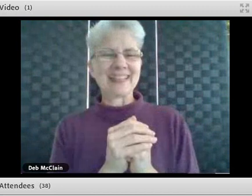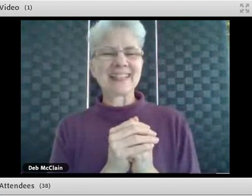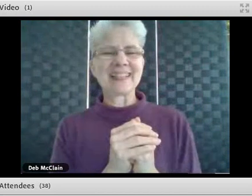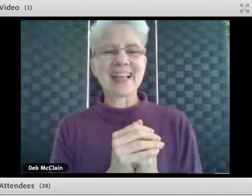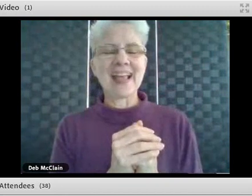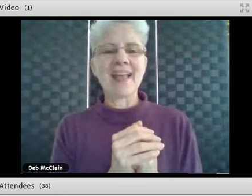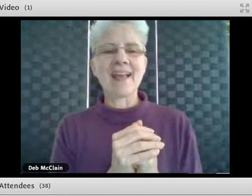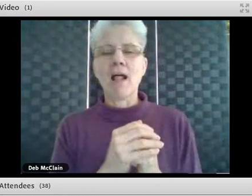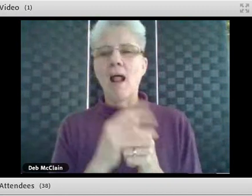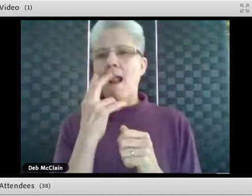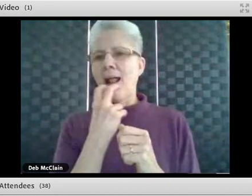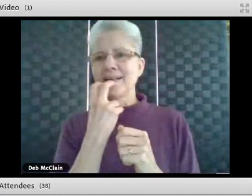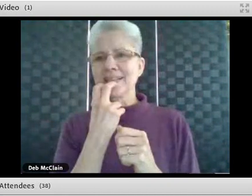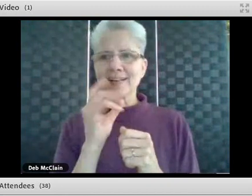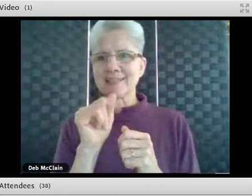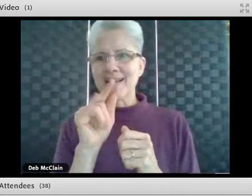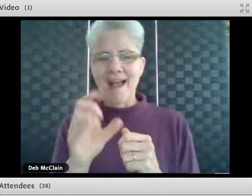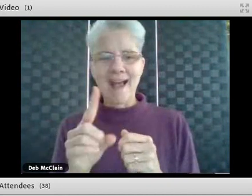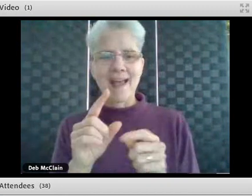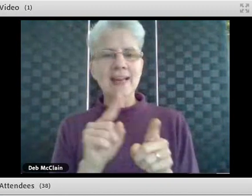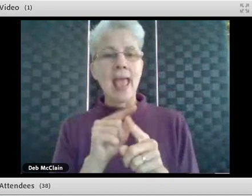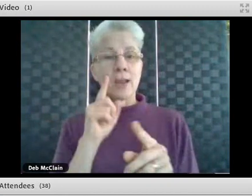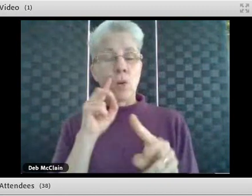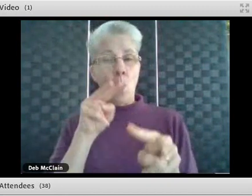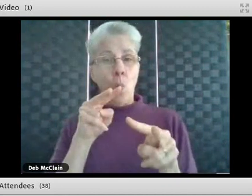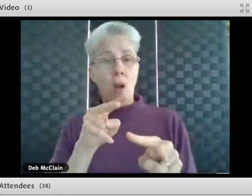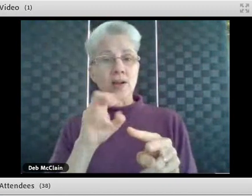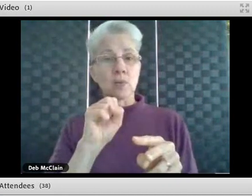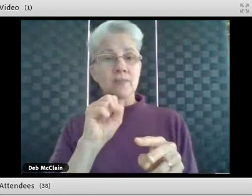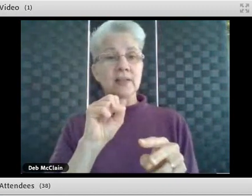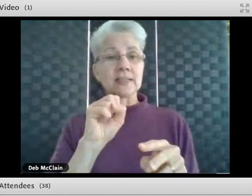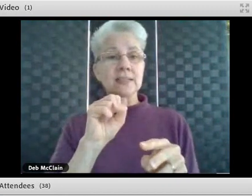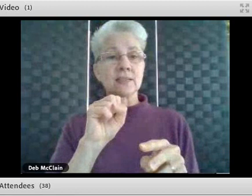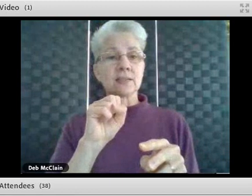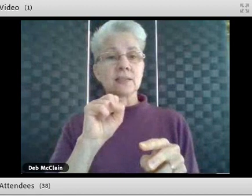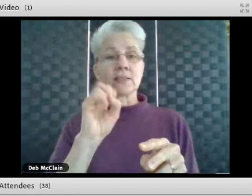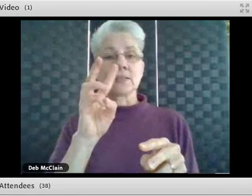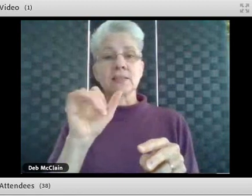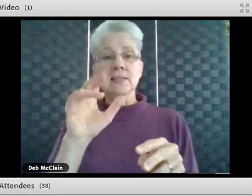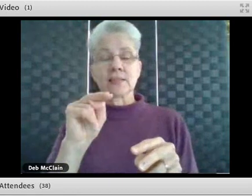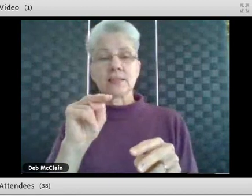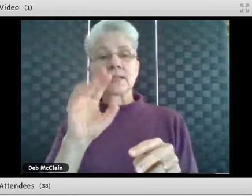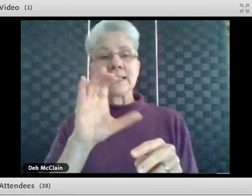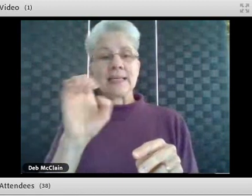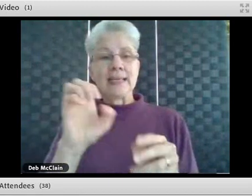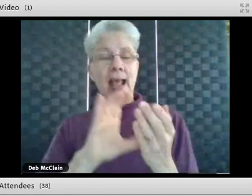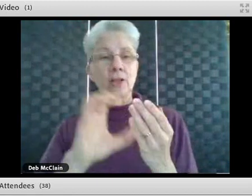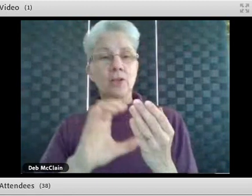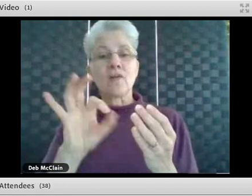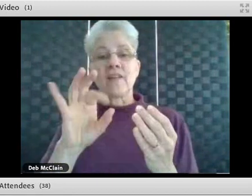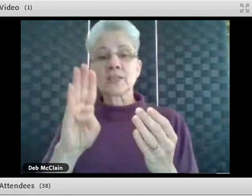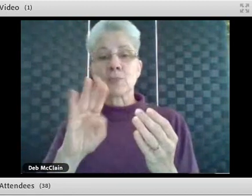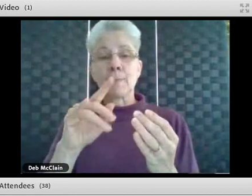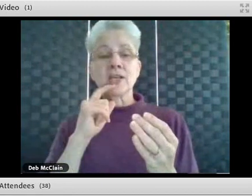Kind of hard to say. -As always, we encourage you to keep an eye on the SWFLN CE calendar, the SWFLN Facebook page for your message from the LISTSERV.